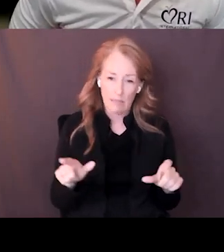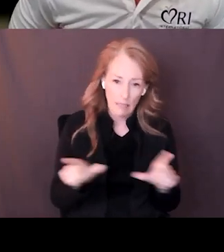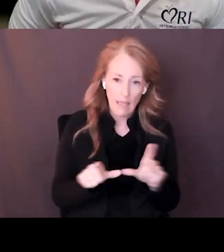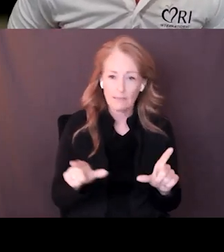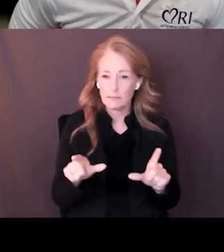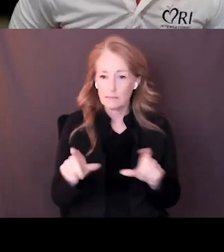THERE.